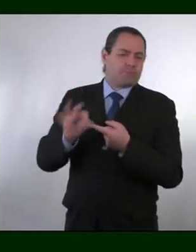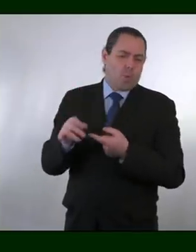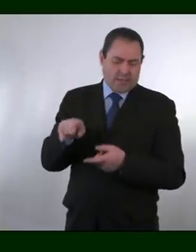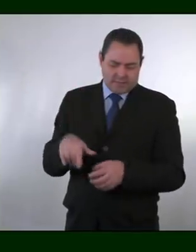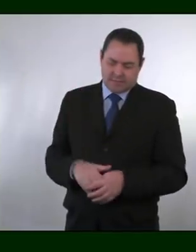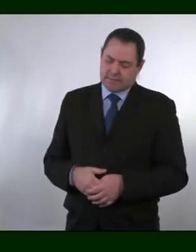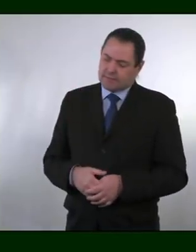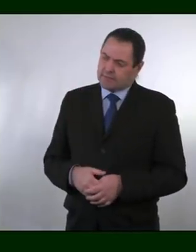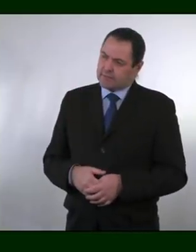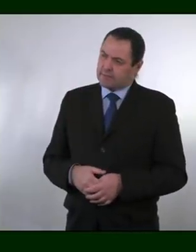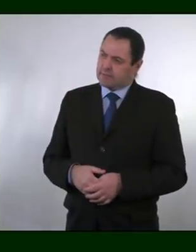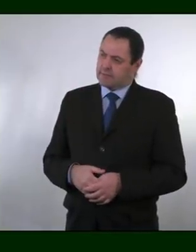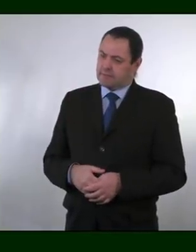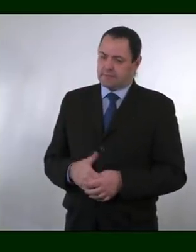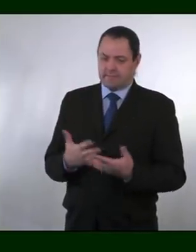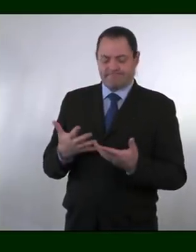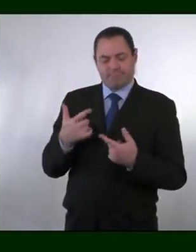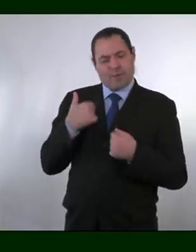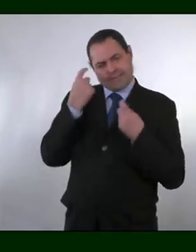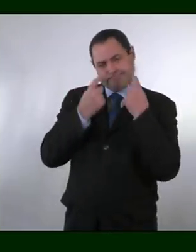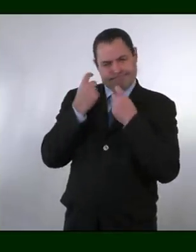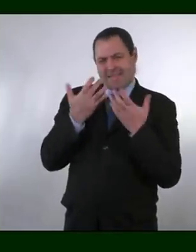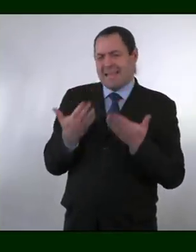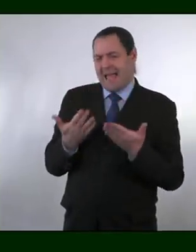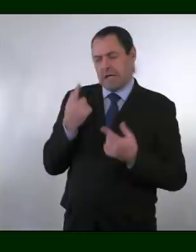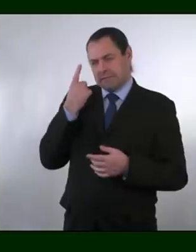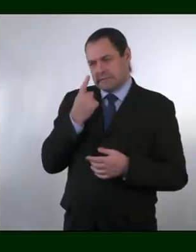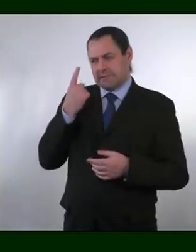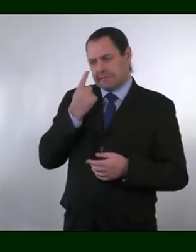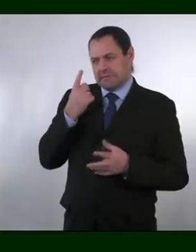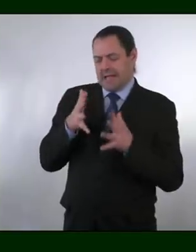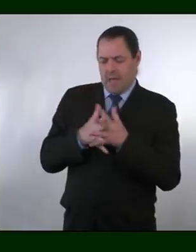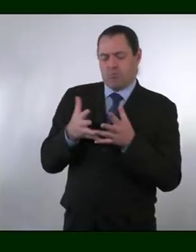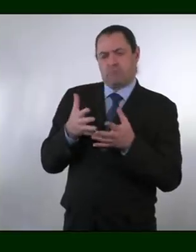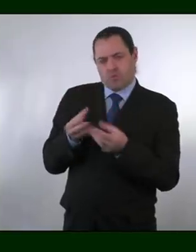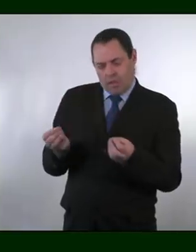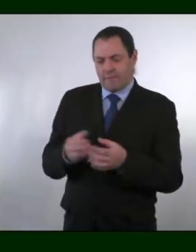and we are thinking about this issue in government right now. As he knows, in response to the early